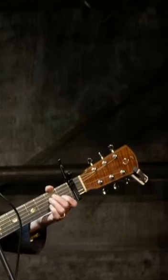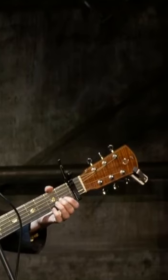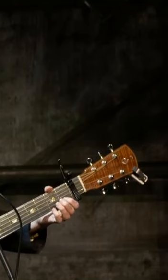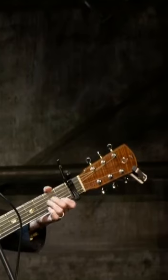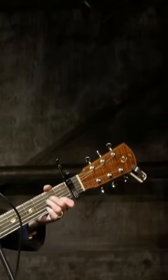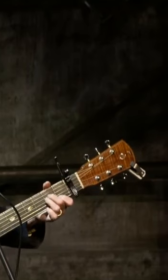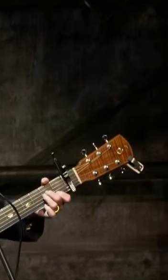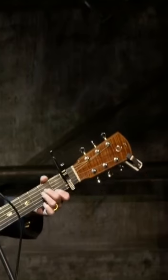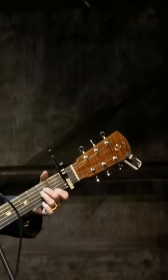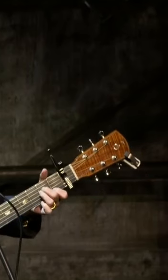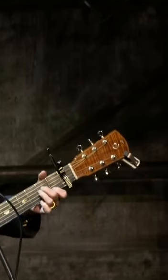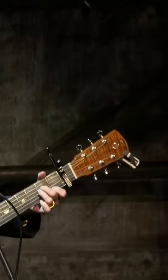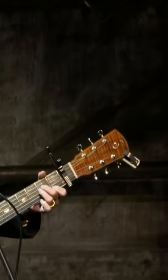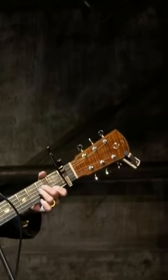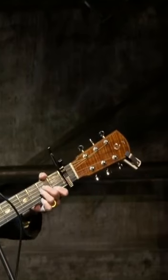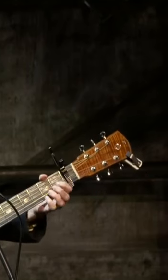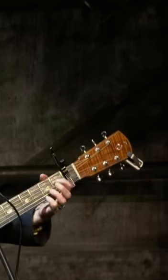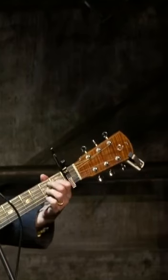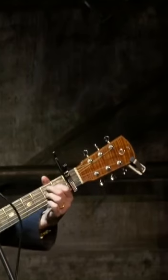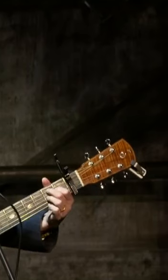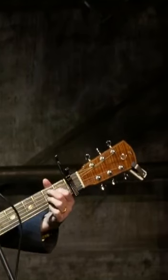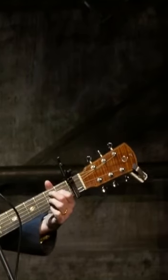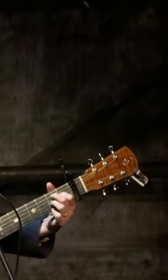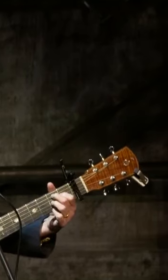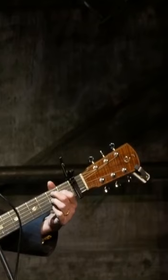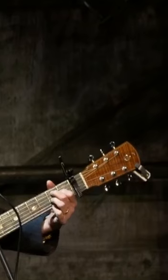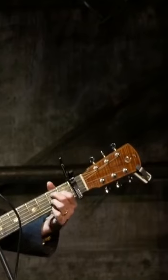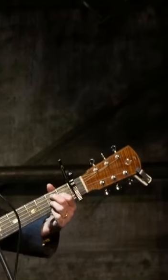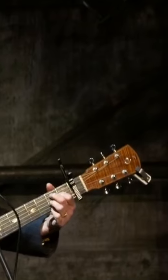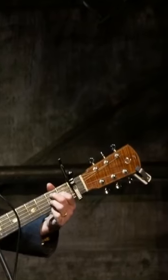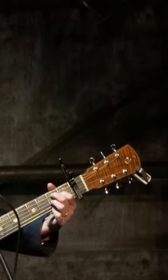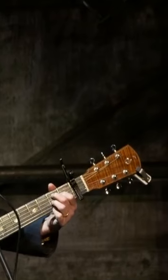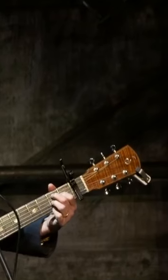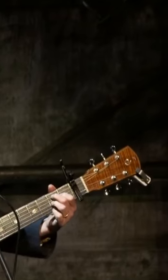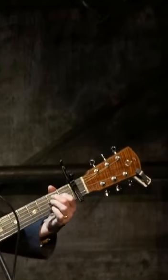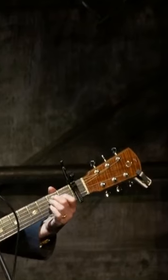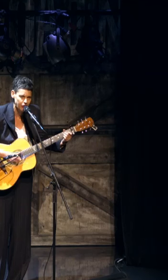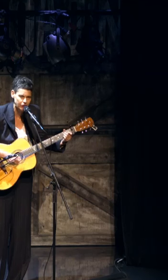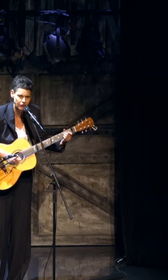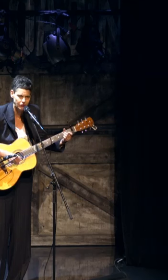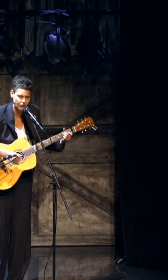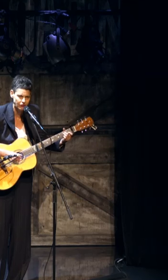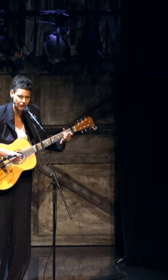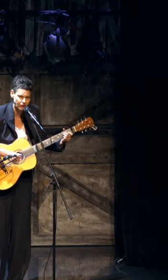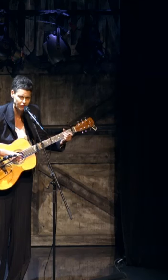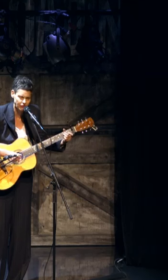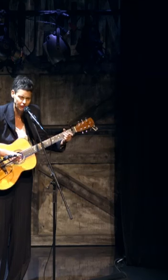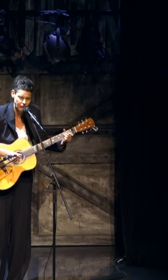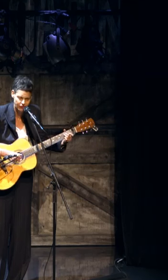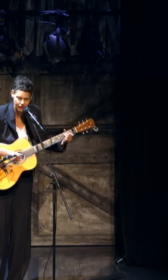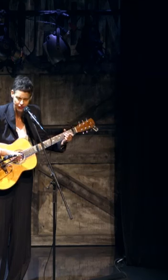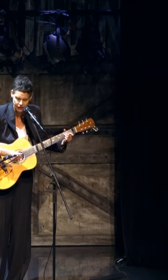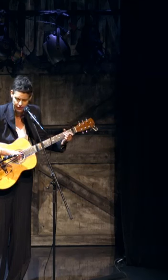# I've been hungry since before the dawn.